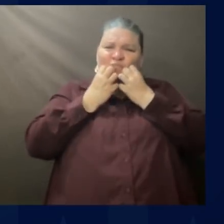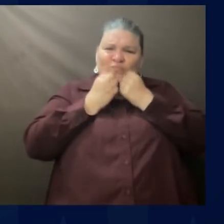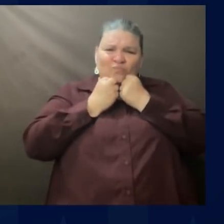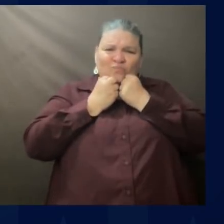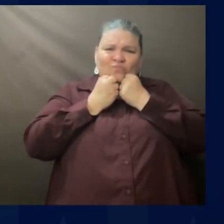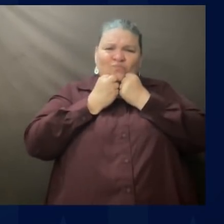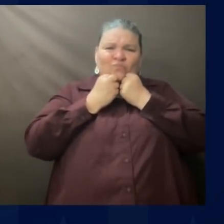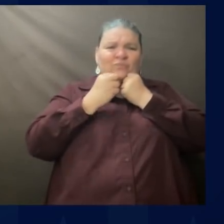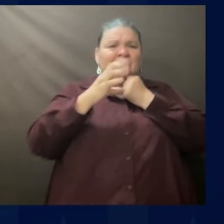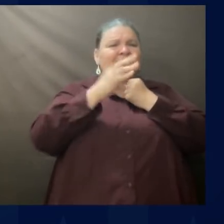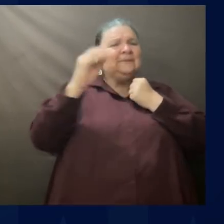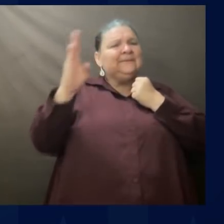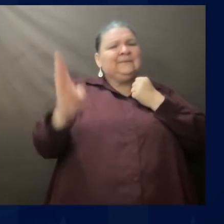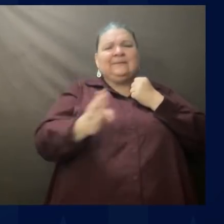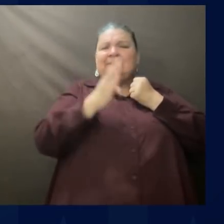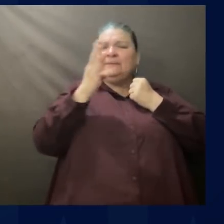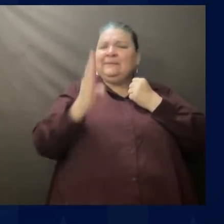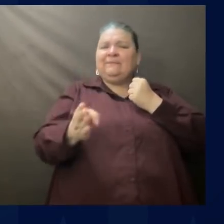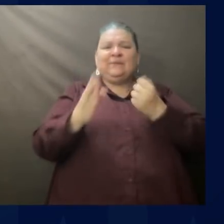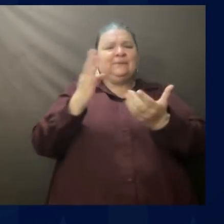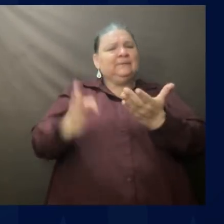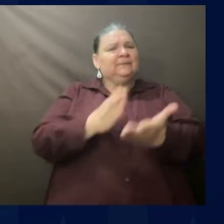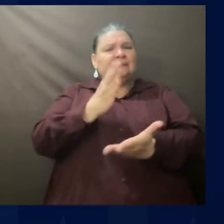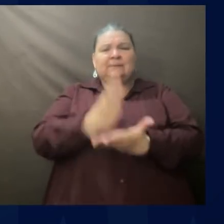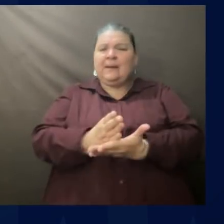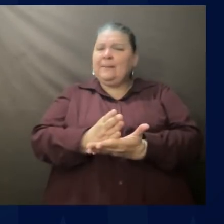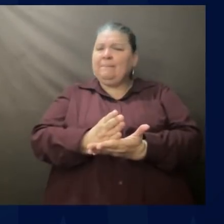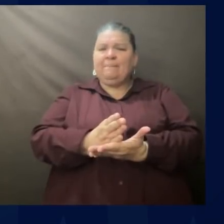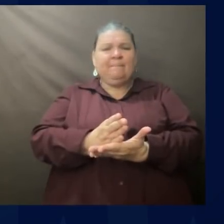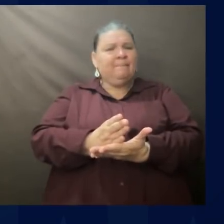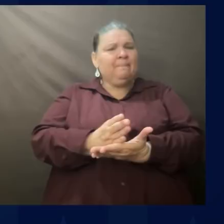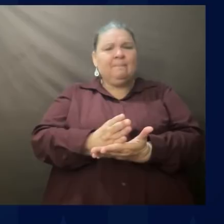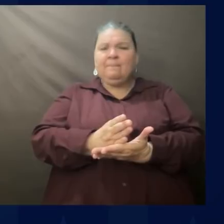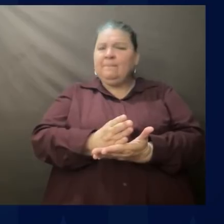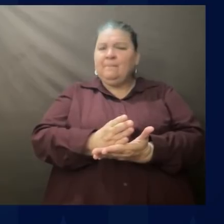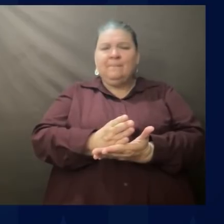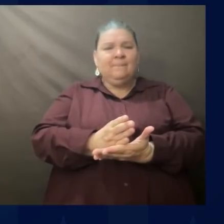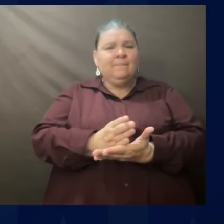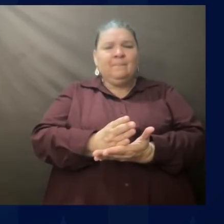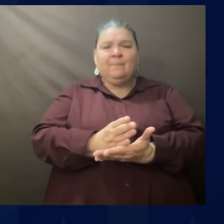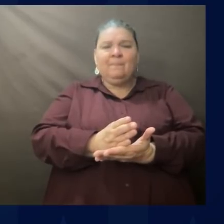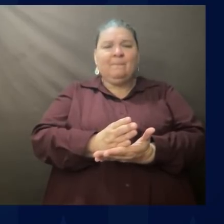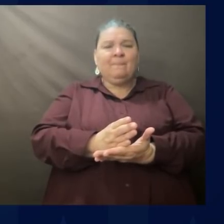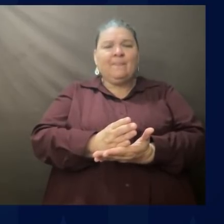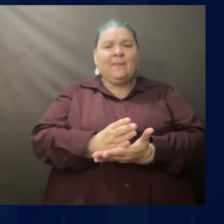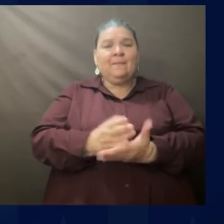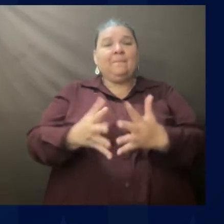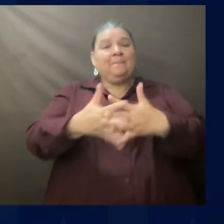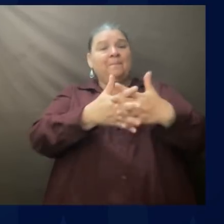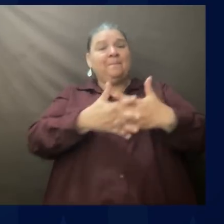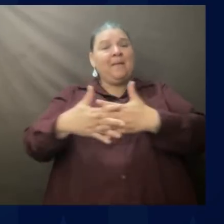And in turn, America owes all of you support that does not waver.